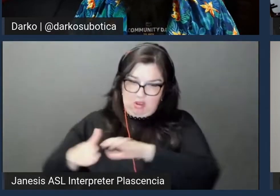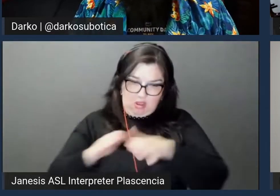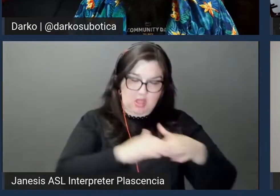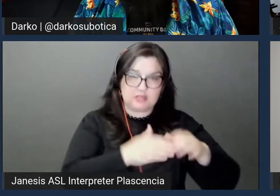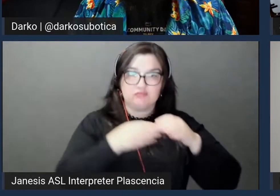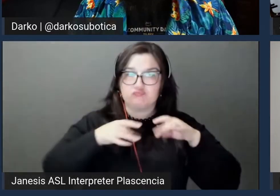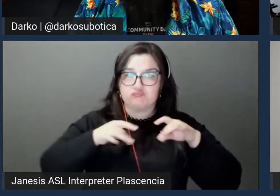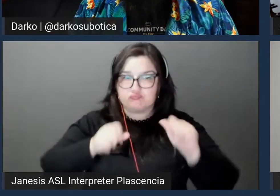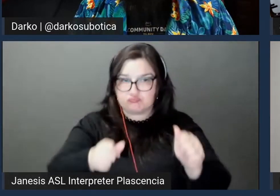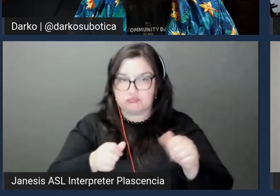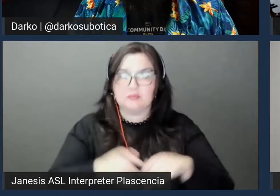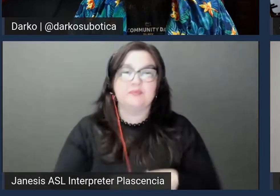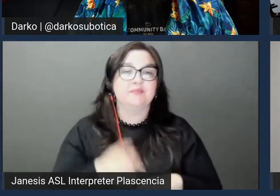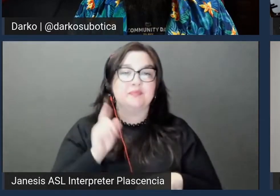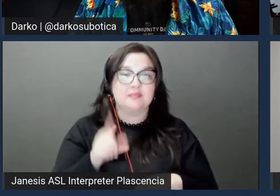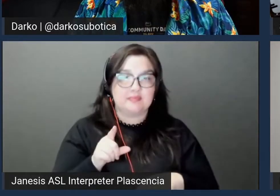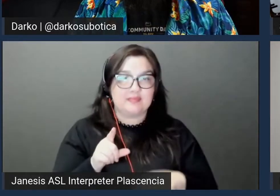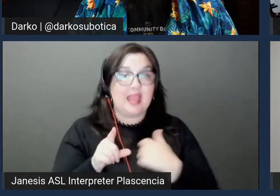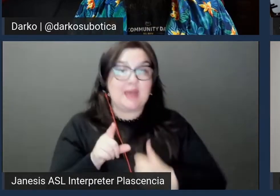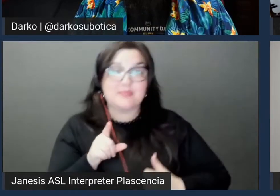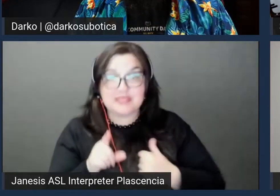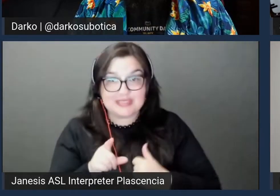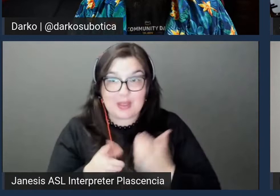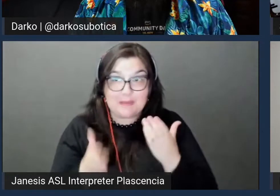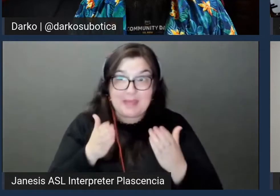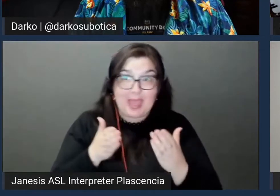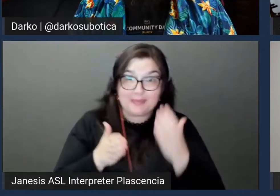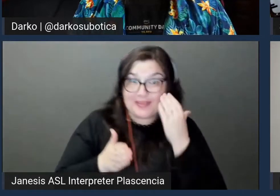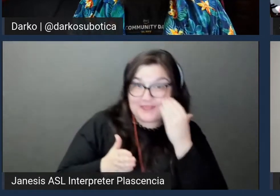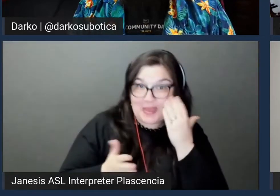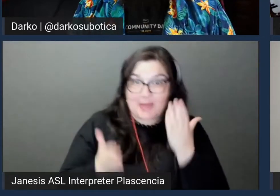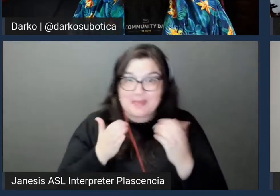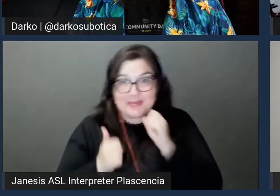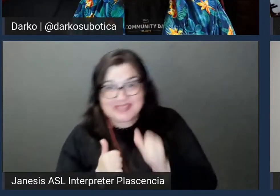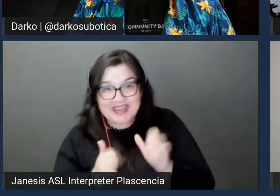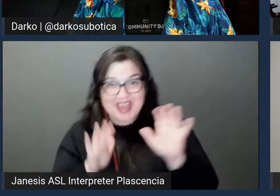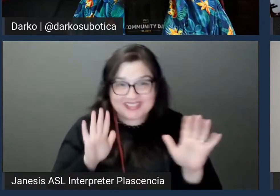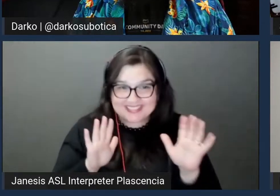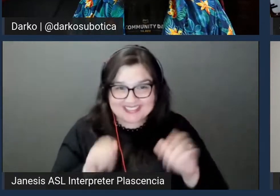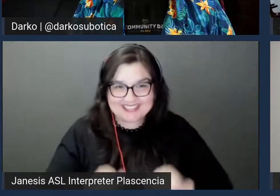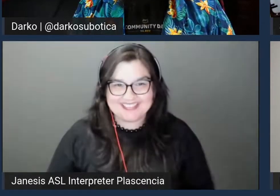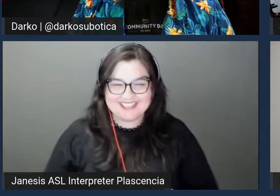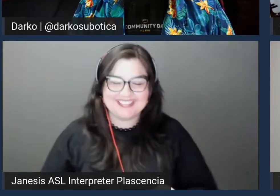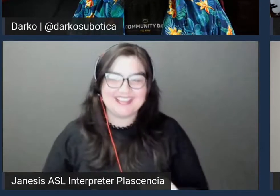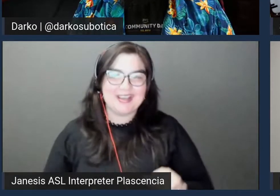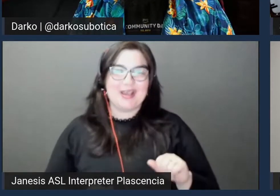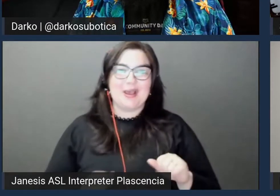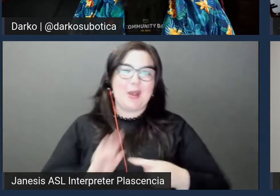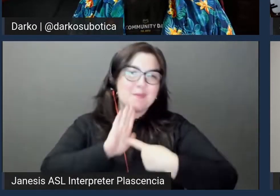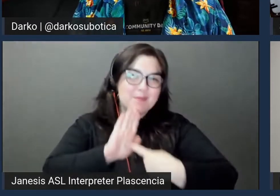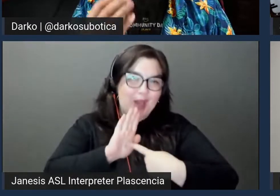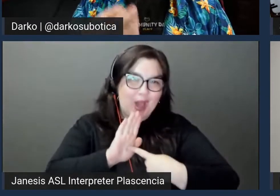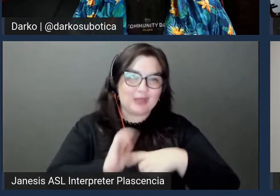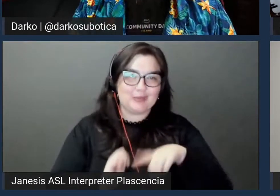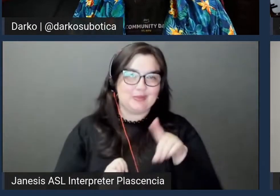Some of you folks may be familiar or not familiar with this whole (speaking faintly) detection and all that.